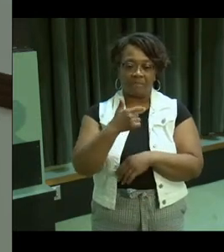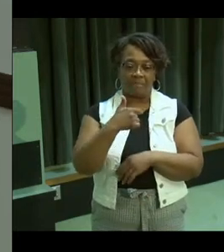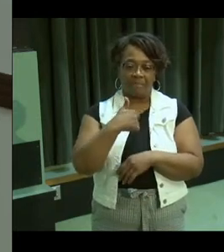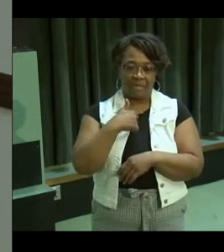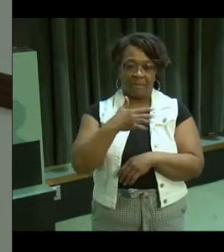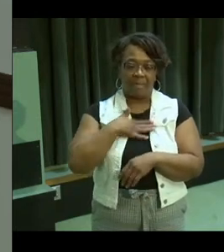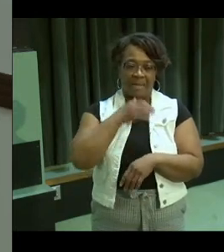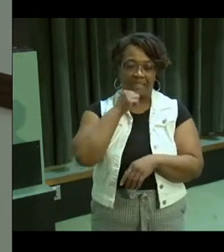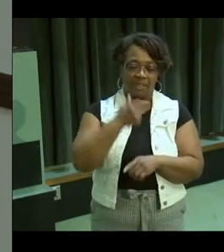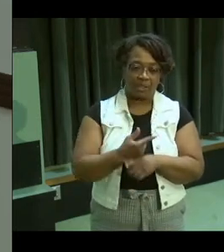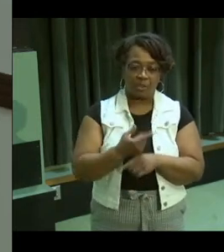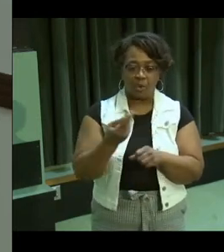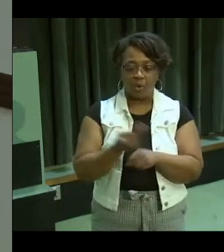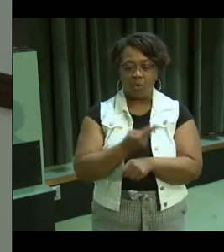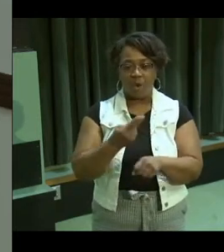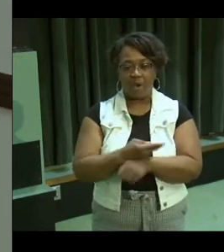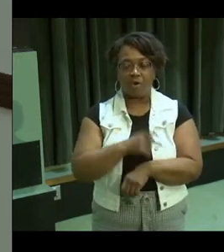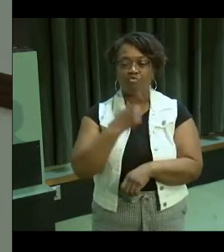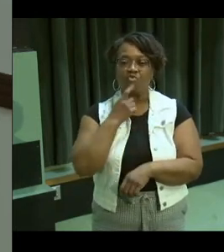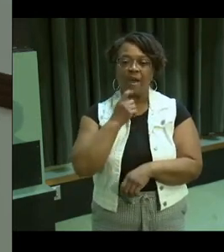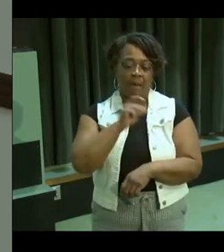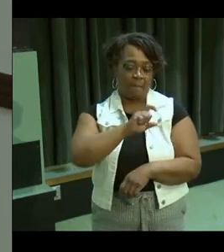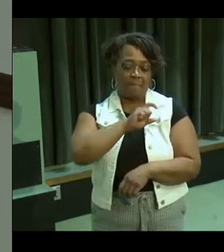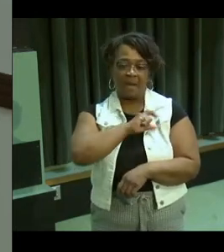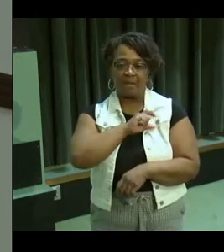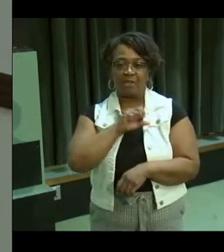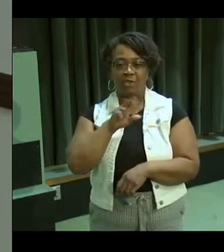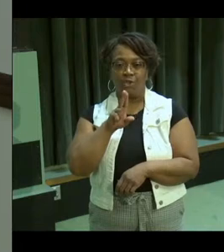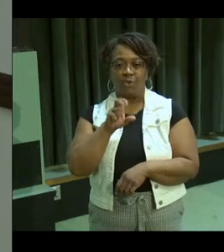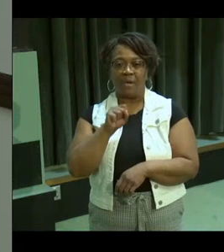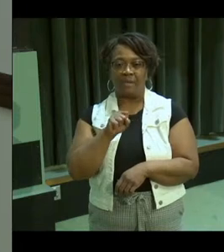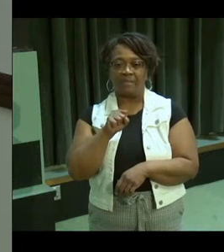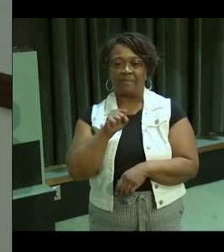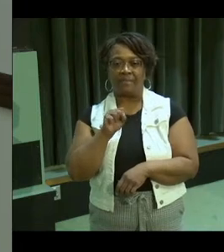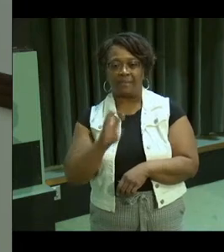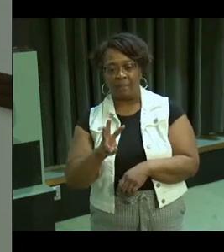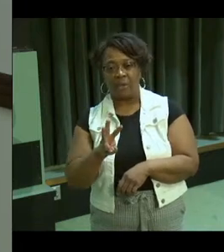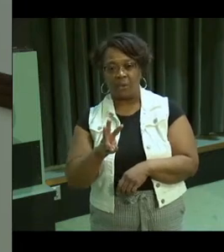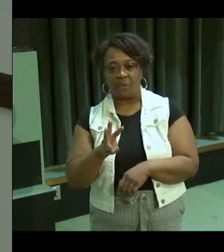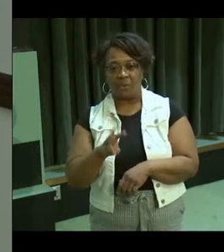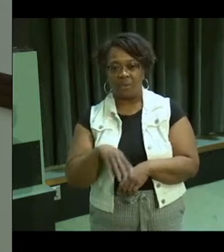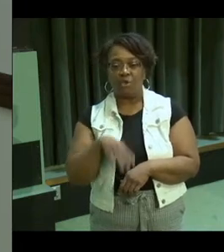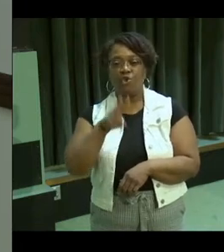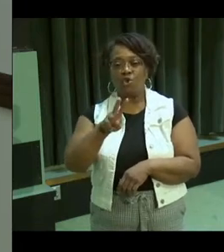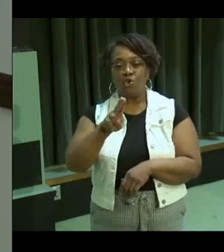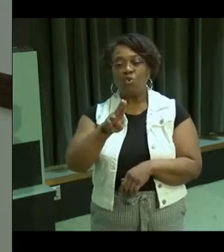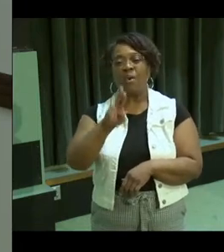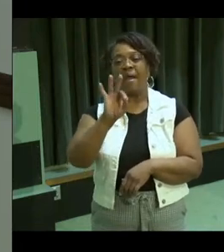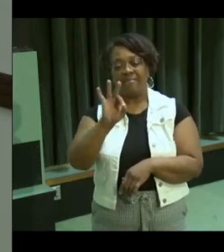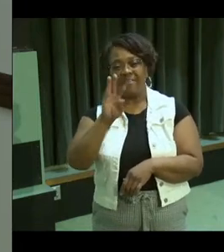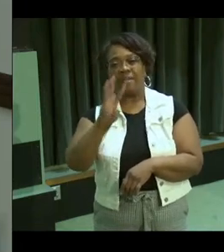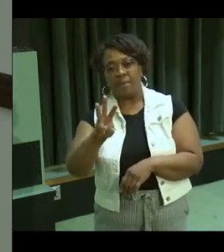sister Teressa and I wear this this red UFW button and all of